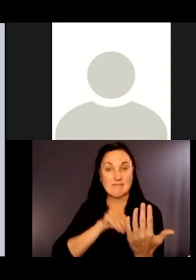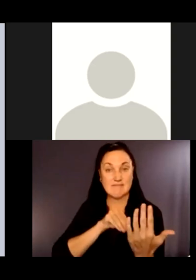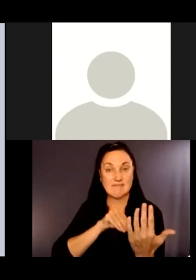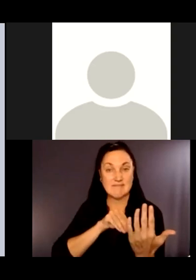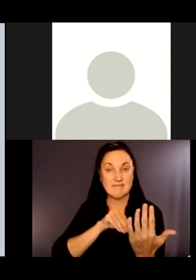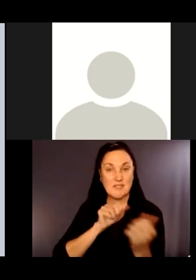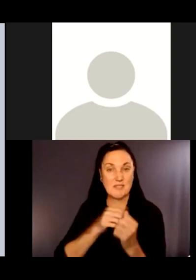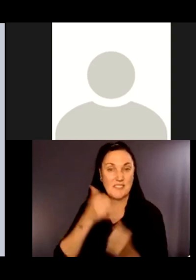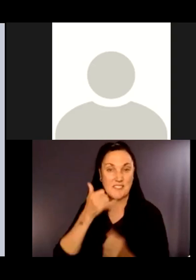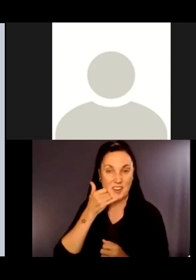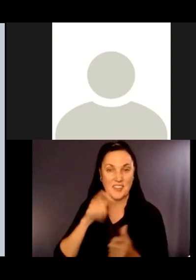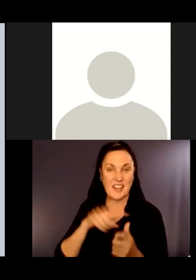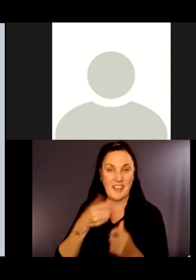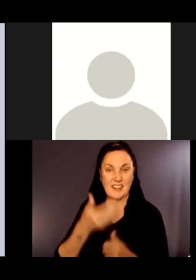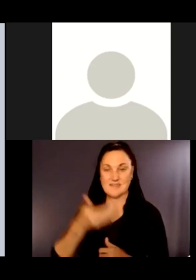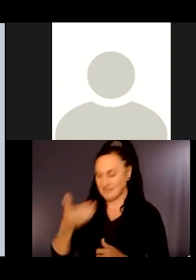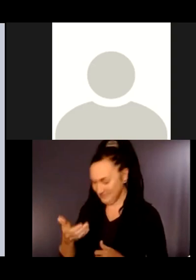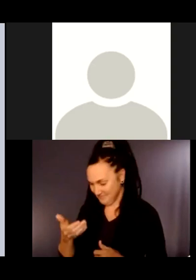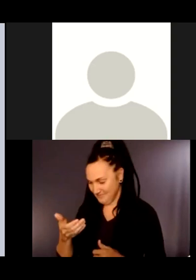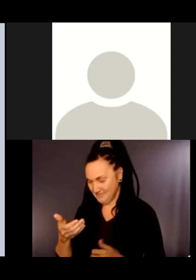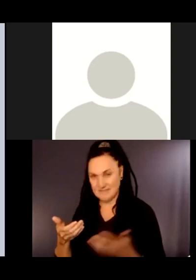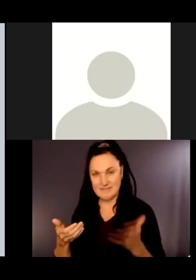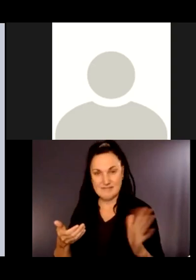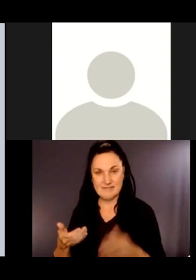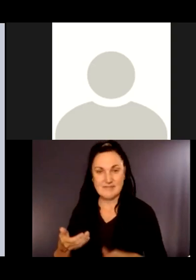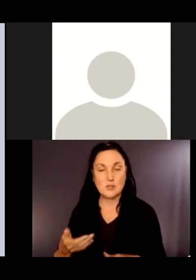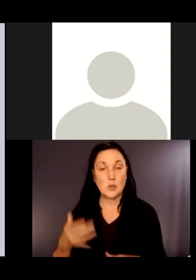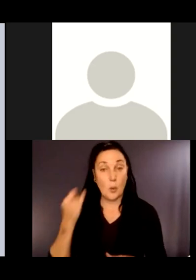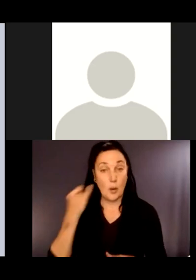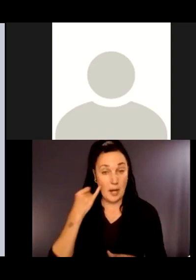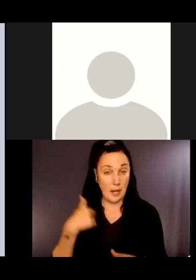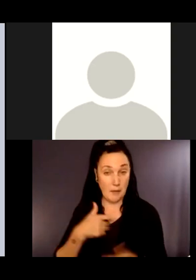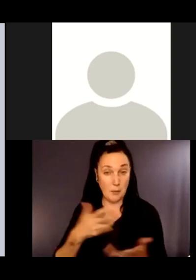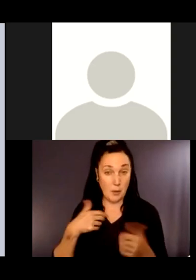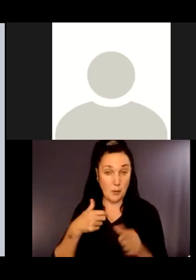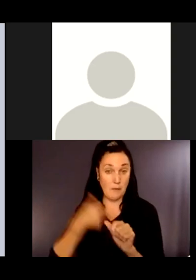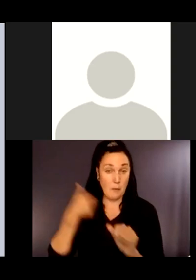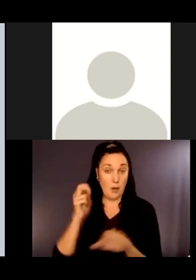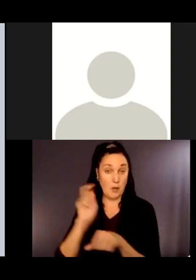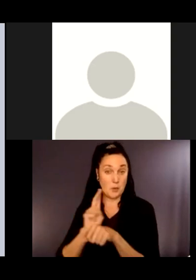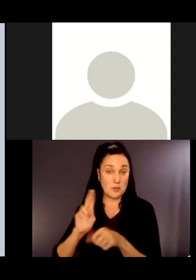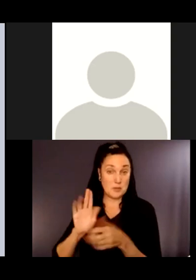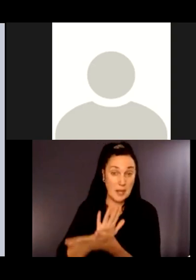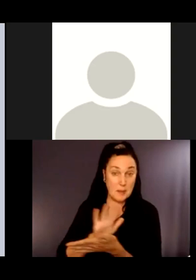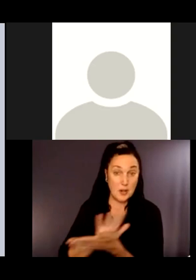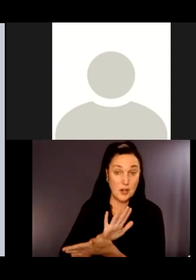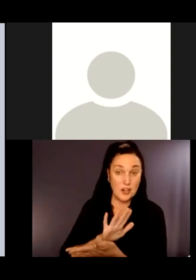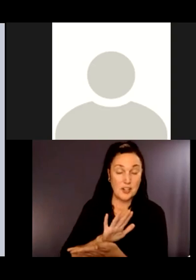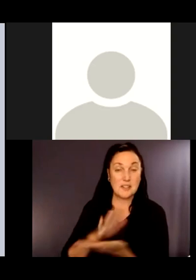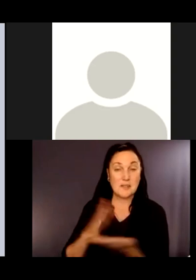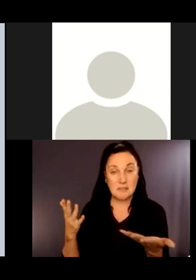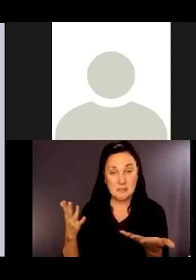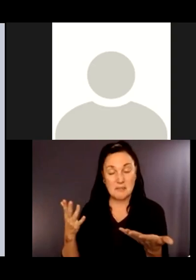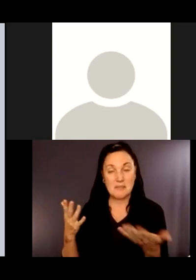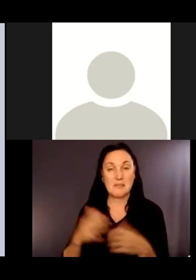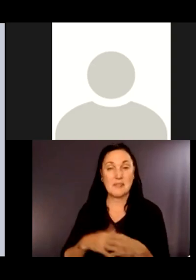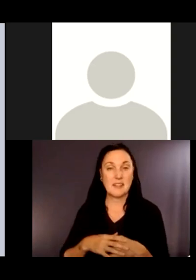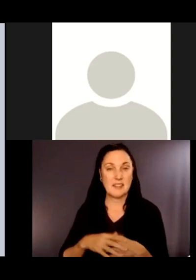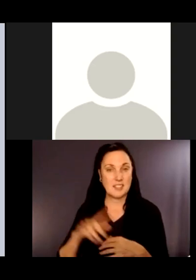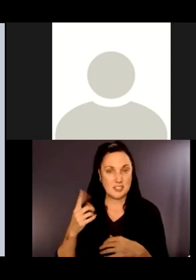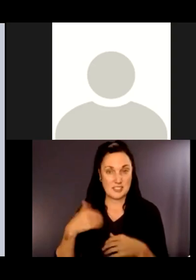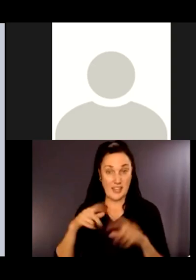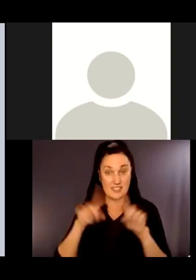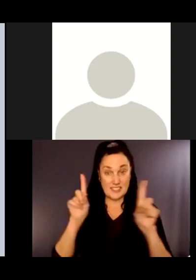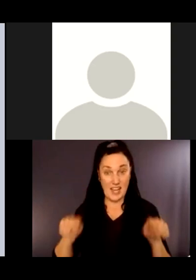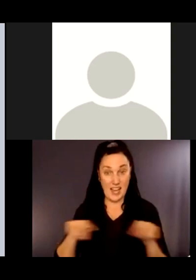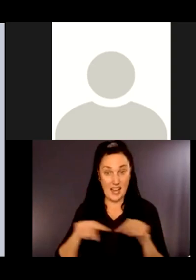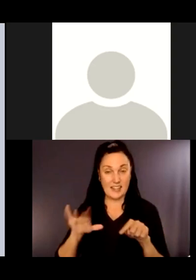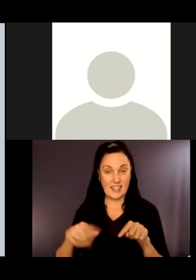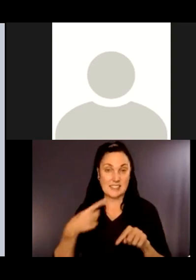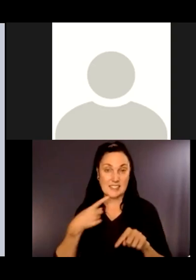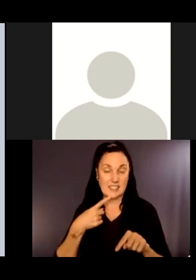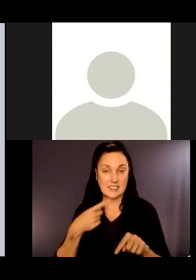So if we were trying to avoid the use of paper or litter, just